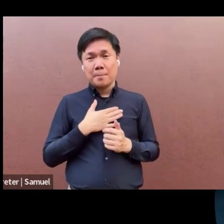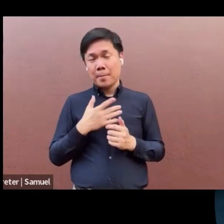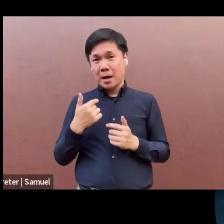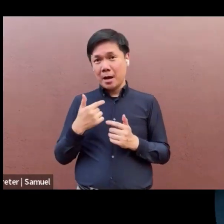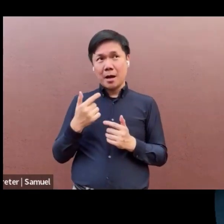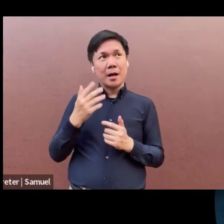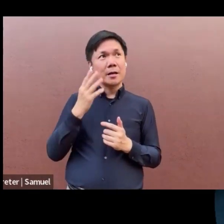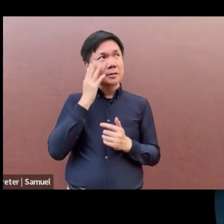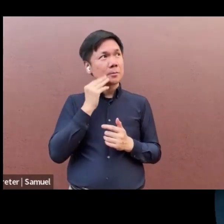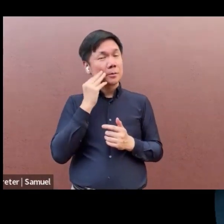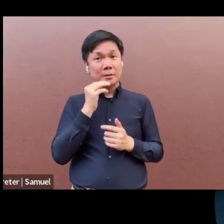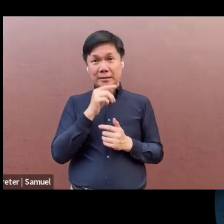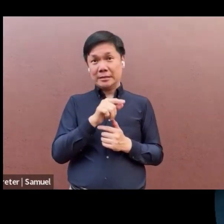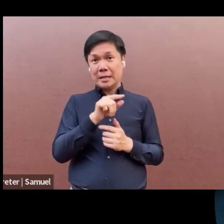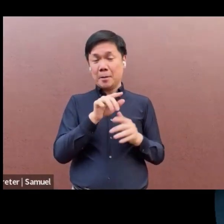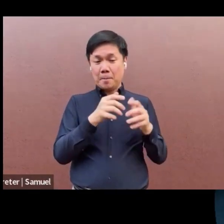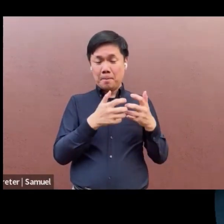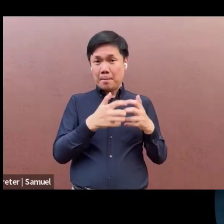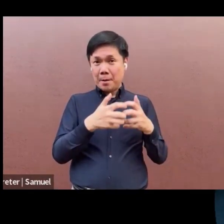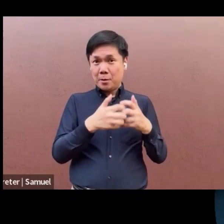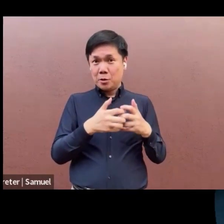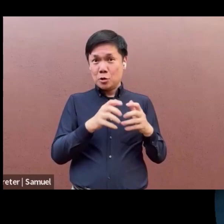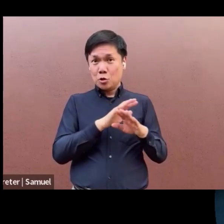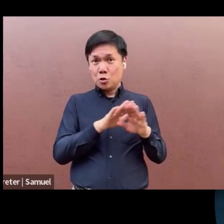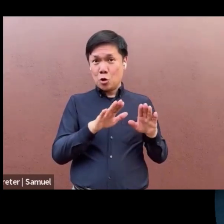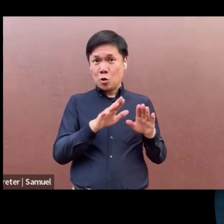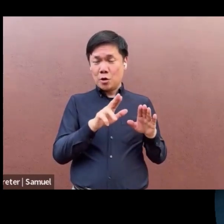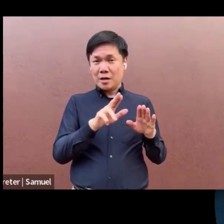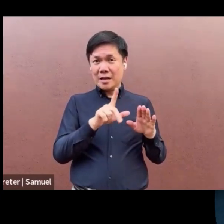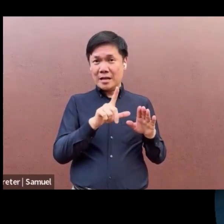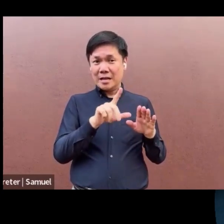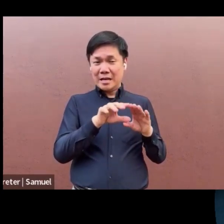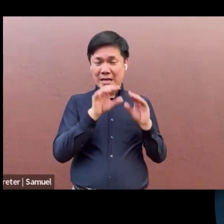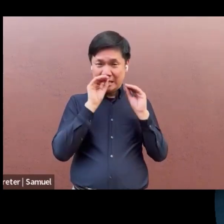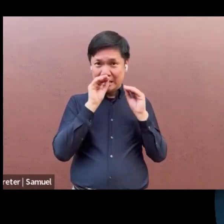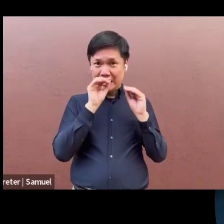Yes, so my area that I explored in my thesis was machine unlearning, and it tries to be basically